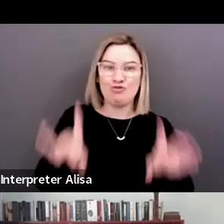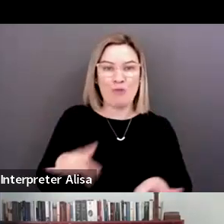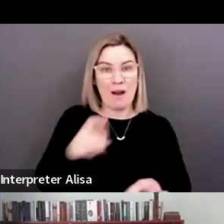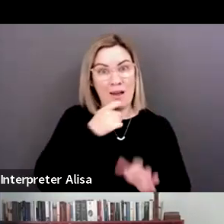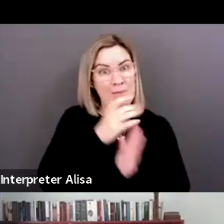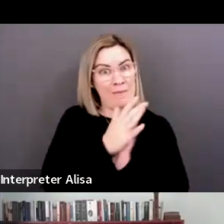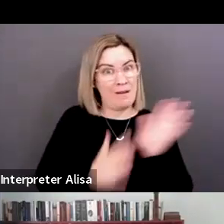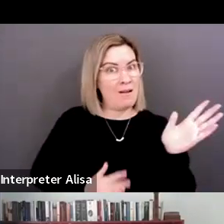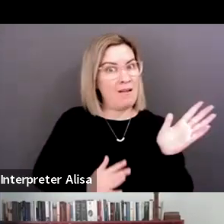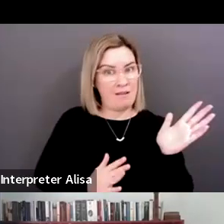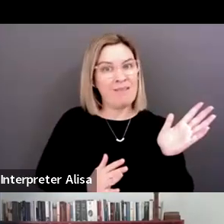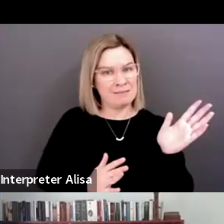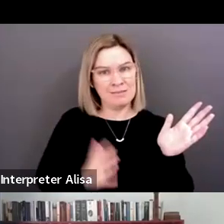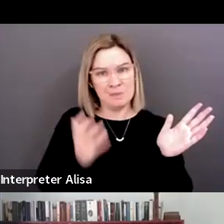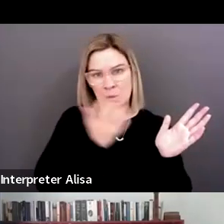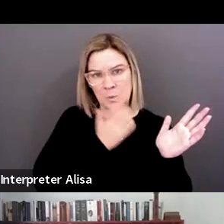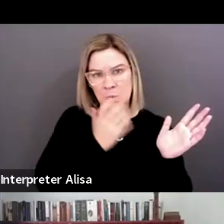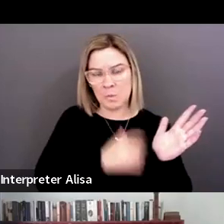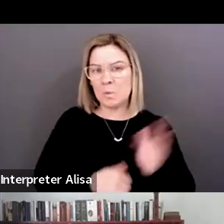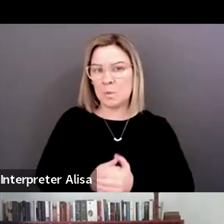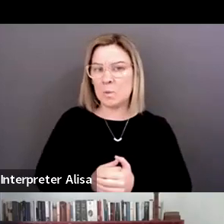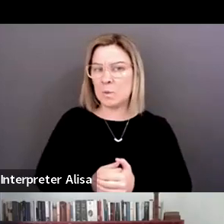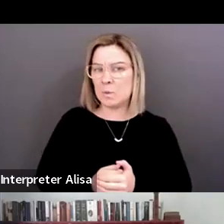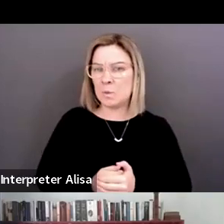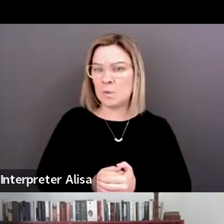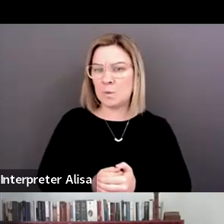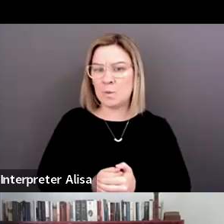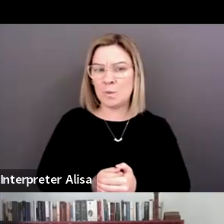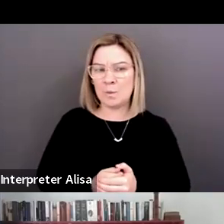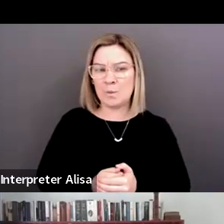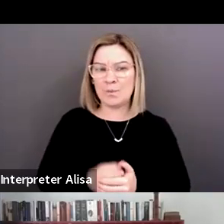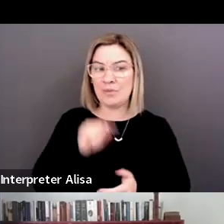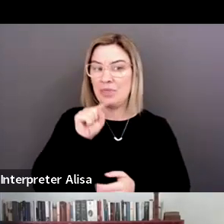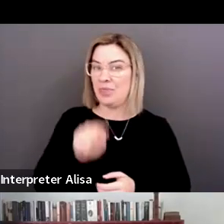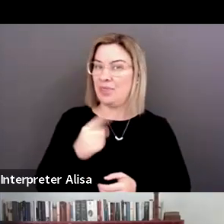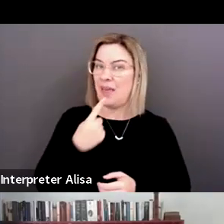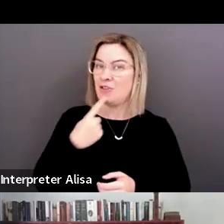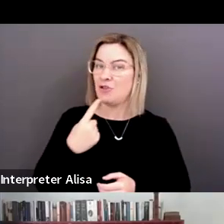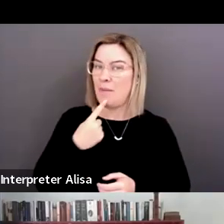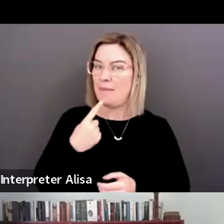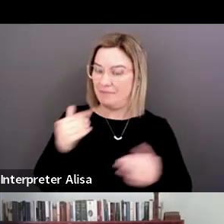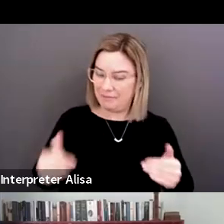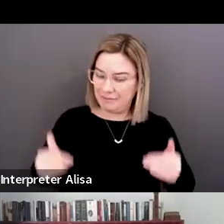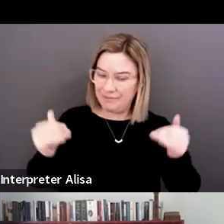really need to start having these conversations in organisations across